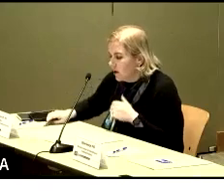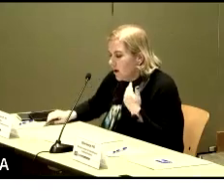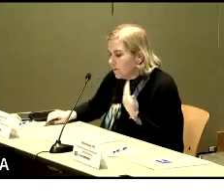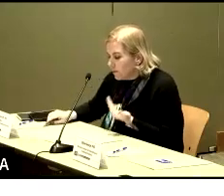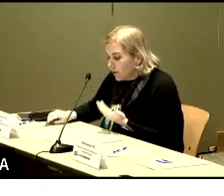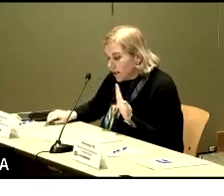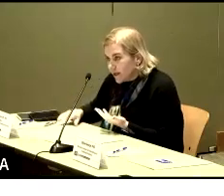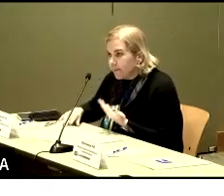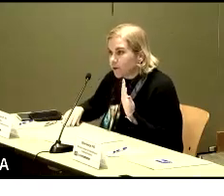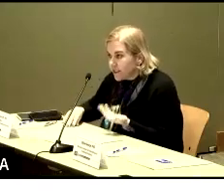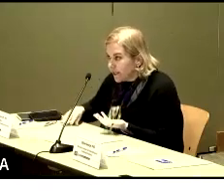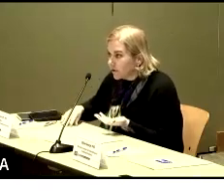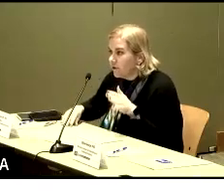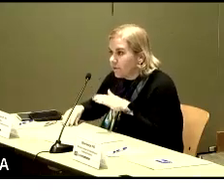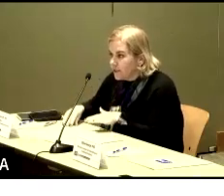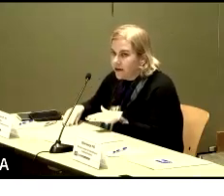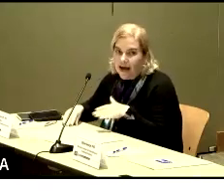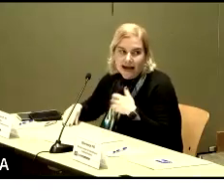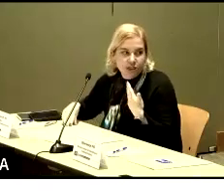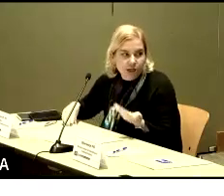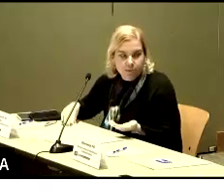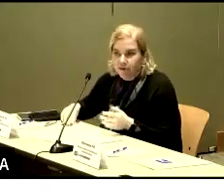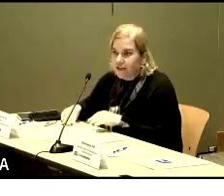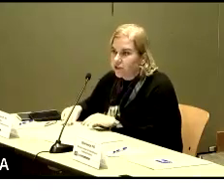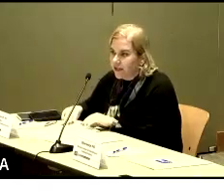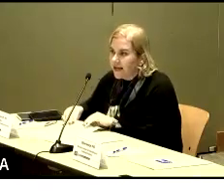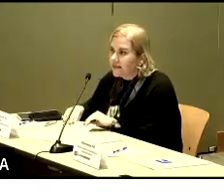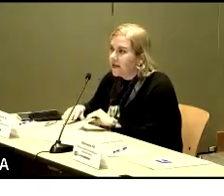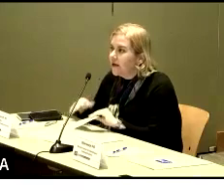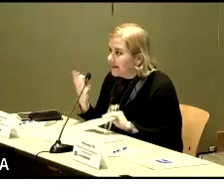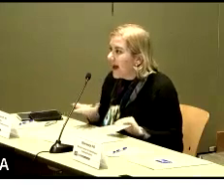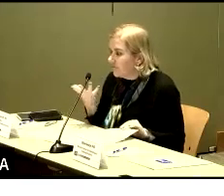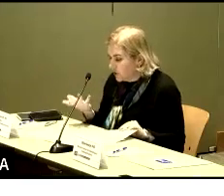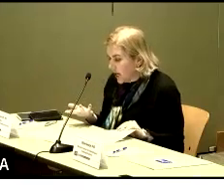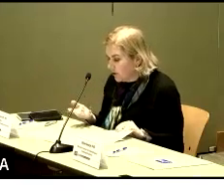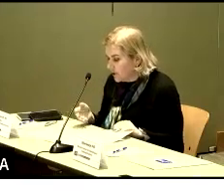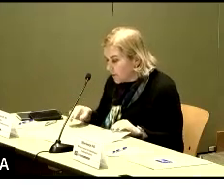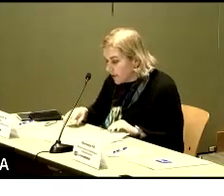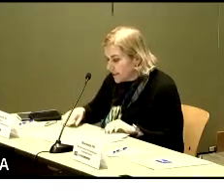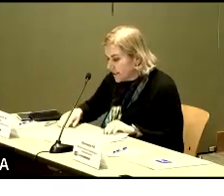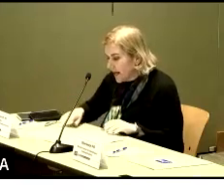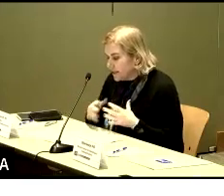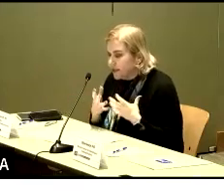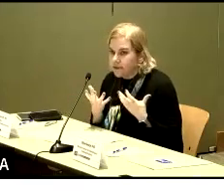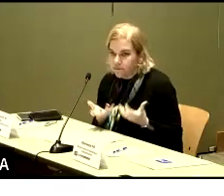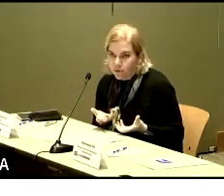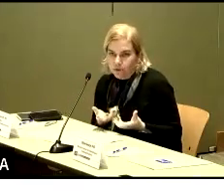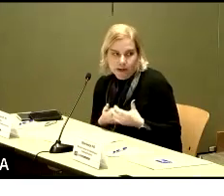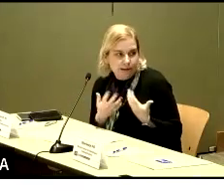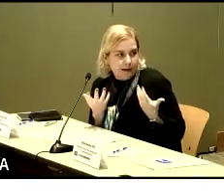But we really think particularly from a data to action and a prevention lens, that the adverse childhood experiences lens is an important one.